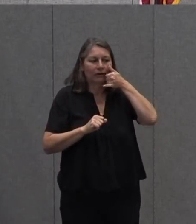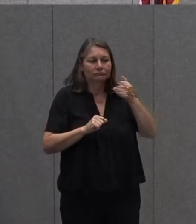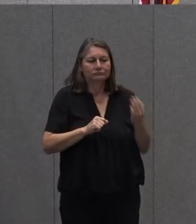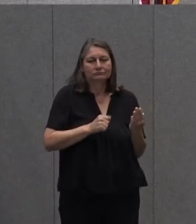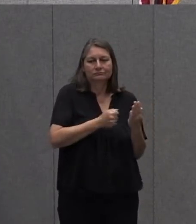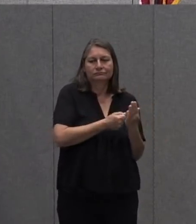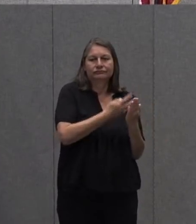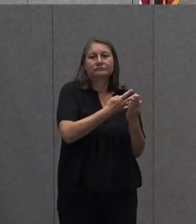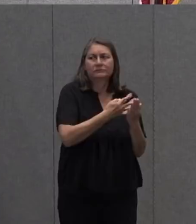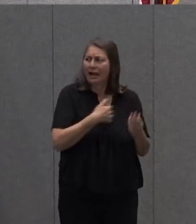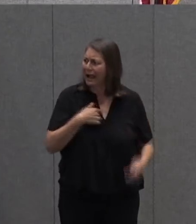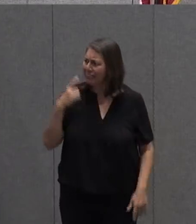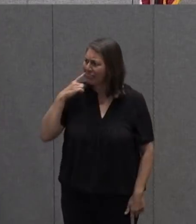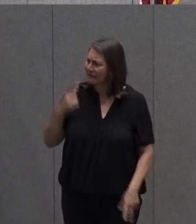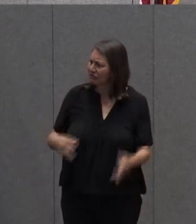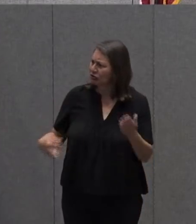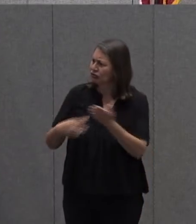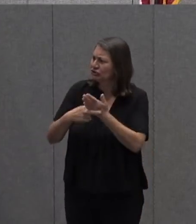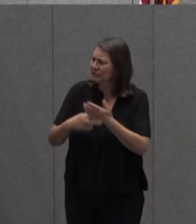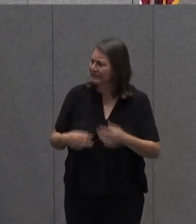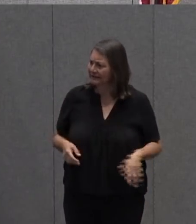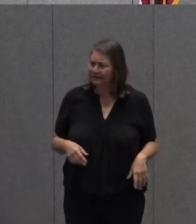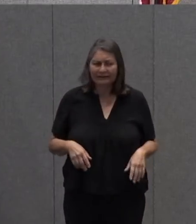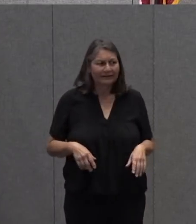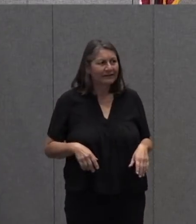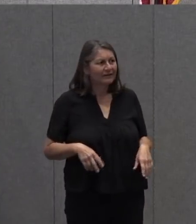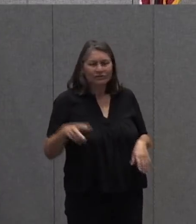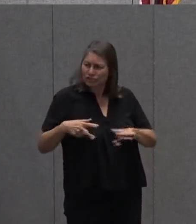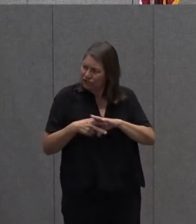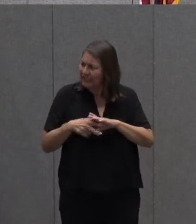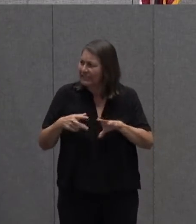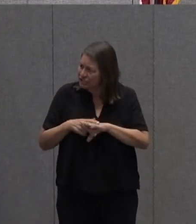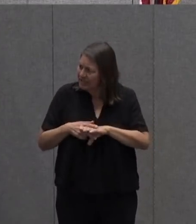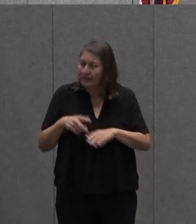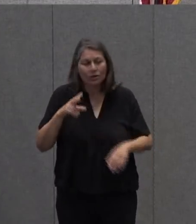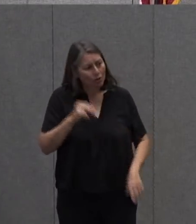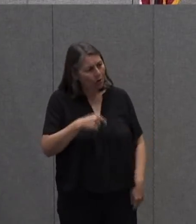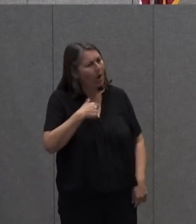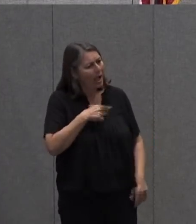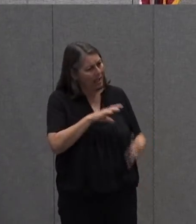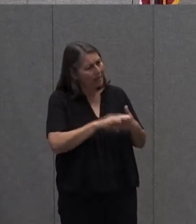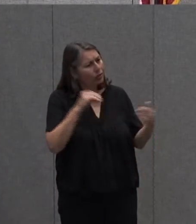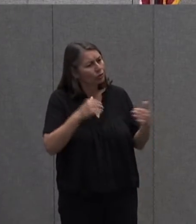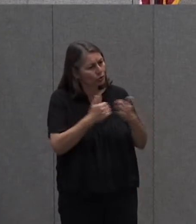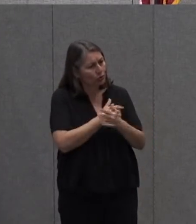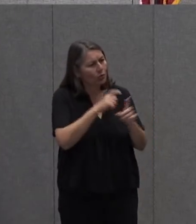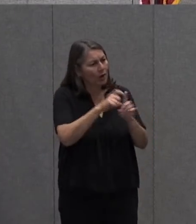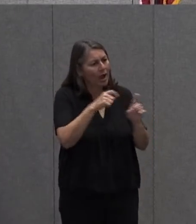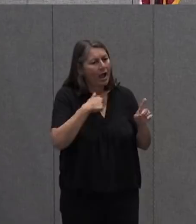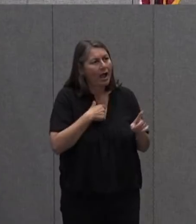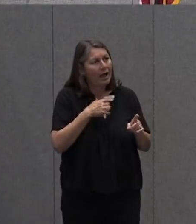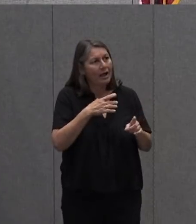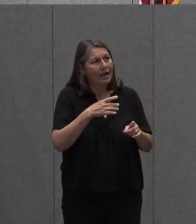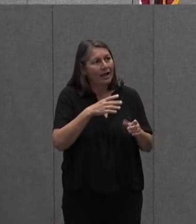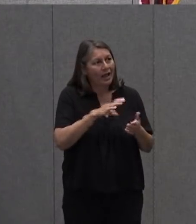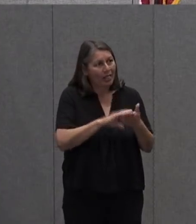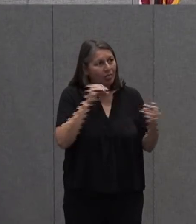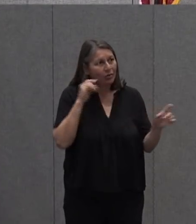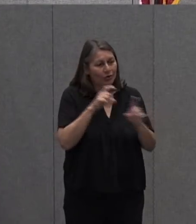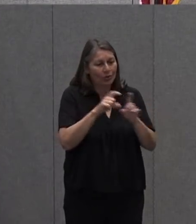I think that's cheating. I don't think it's cheating 'cause I've learned a lot of new words. I learned the word on here, ambition. Ambition, that's a good word.